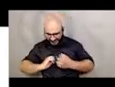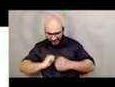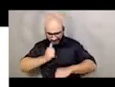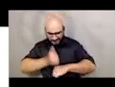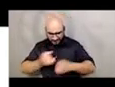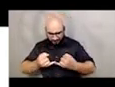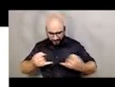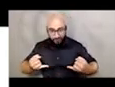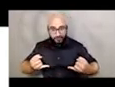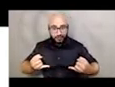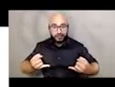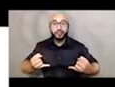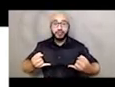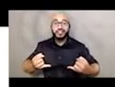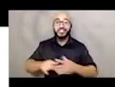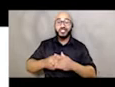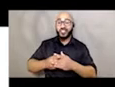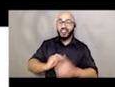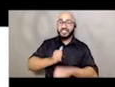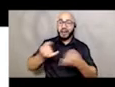You start setting boundaries and we start saying no.